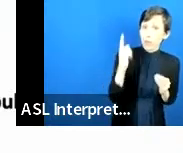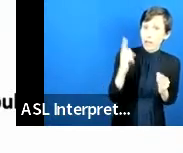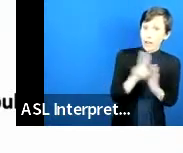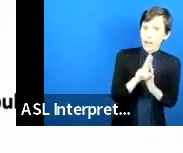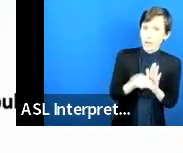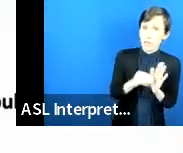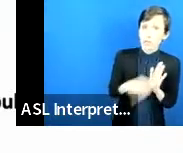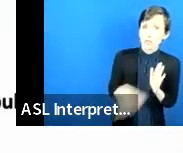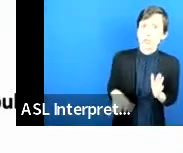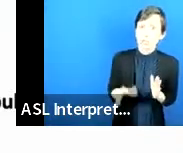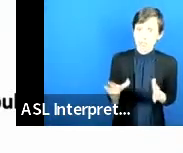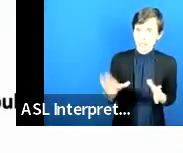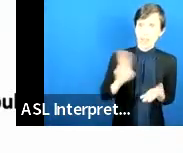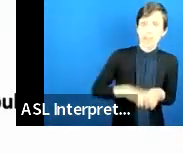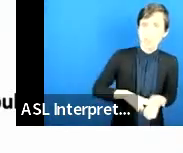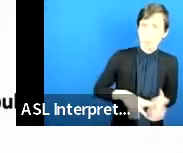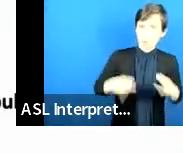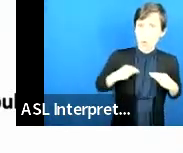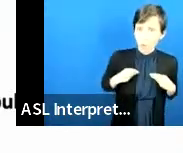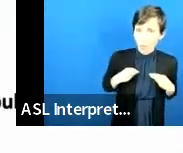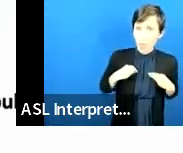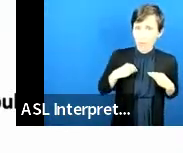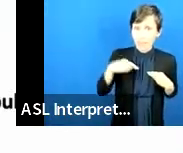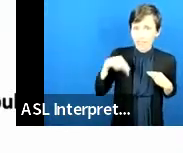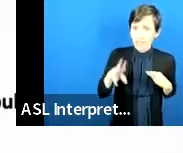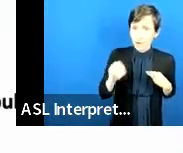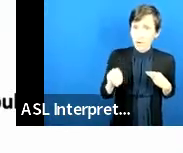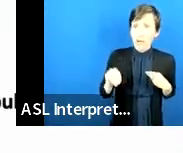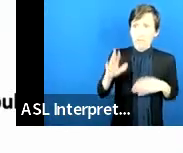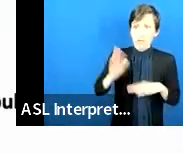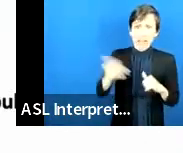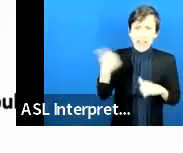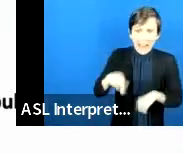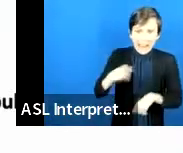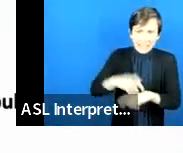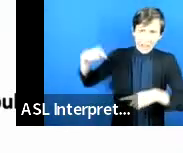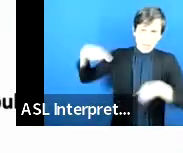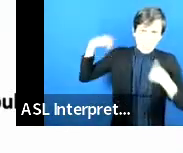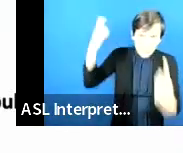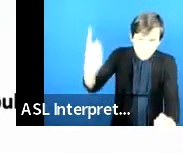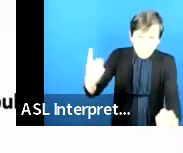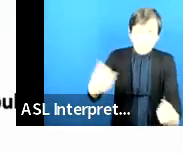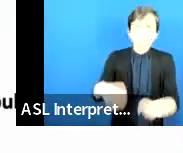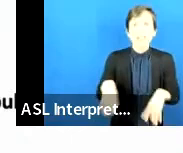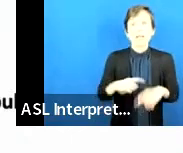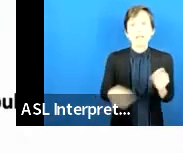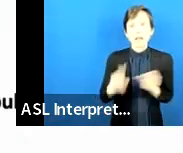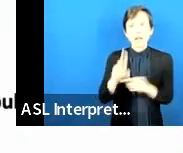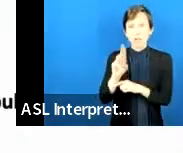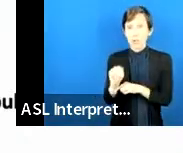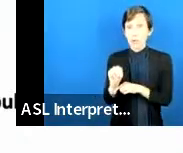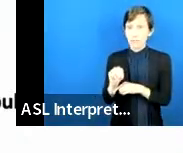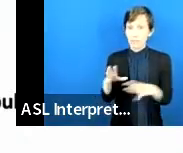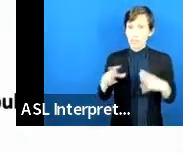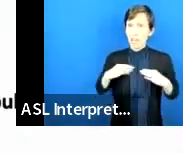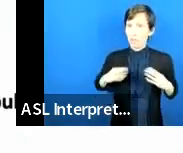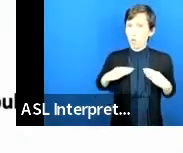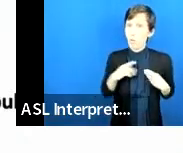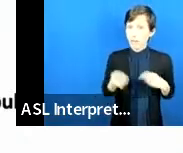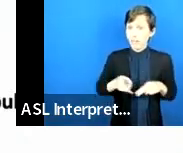at U of M than any other time has historically, but as U of M'S overall enrollment has also concr increased substantially over time.